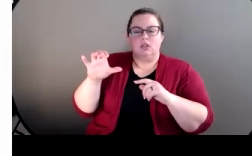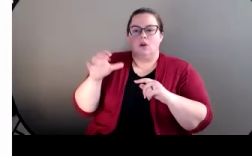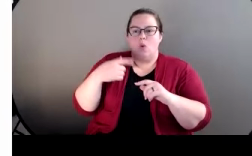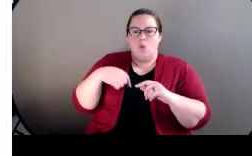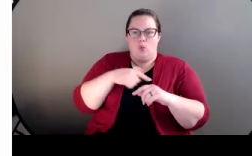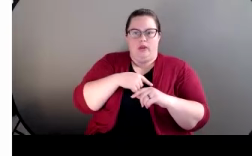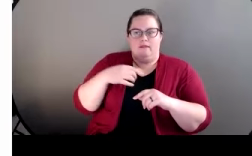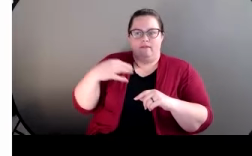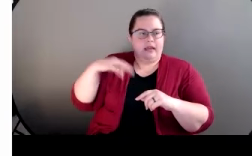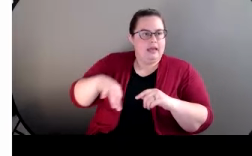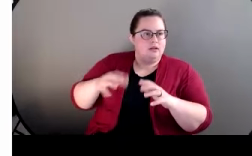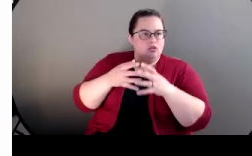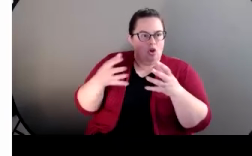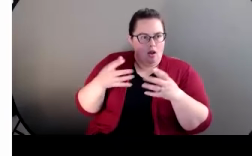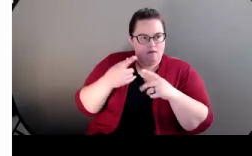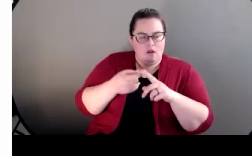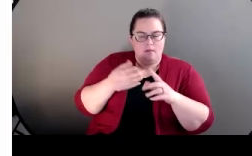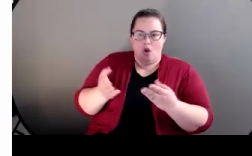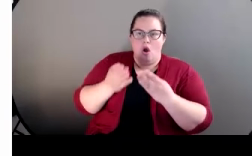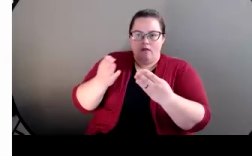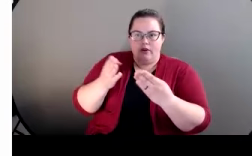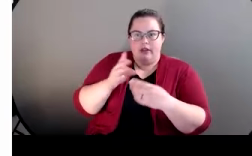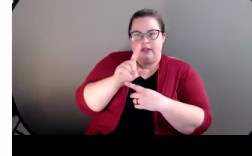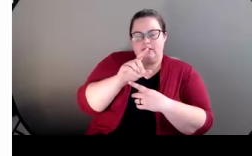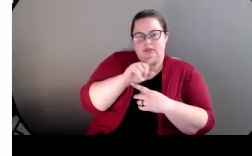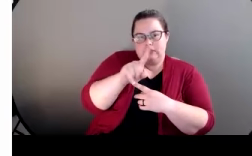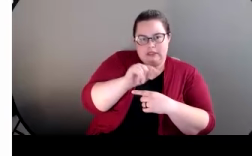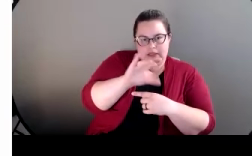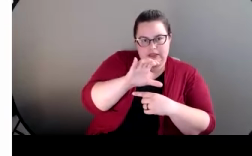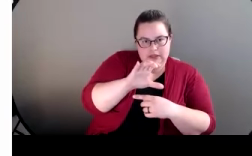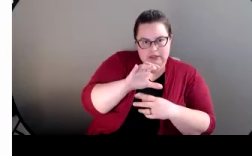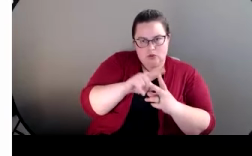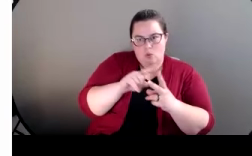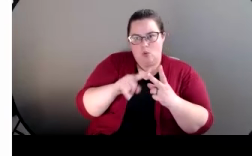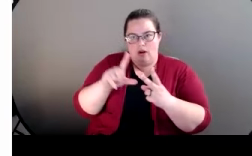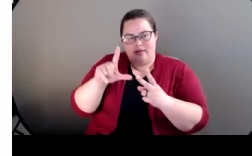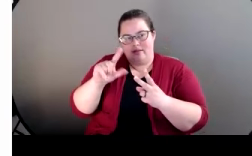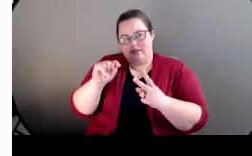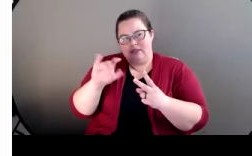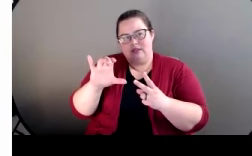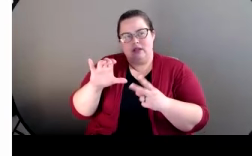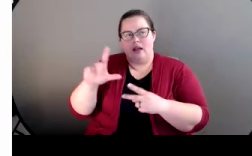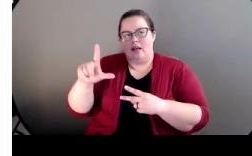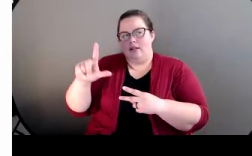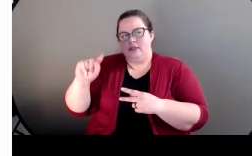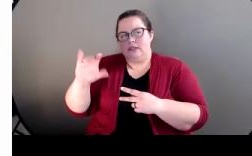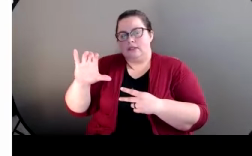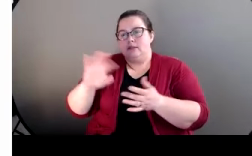And LTC means low textbook costs. That's $40 or lower. Courses over the years.